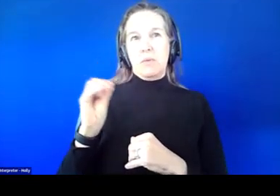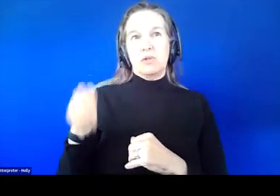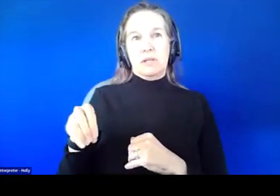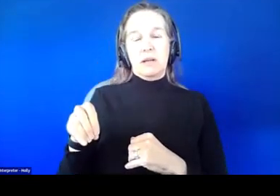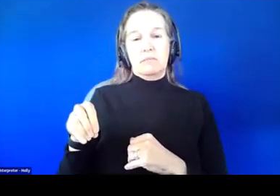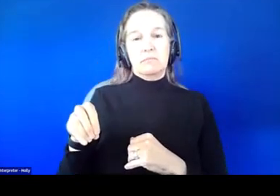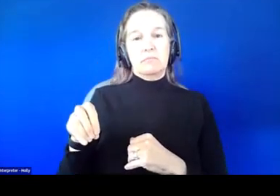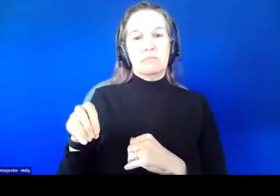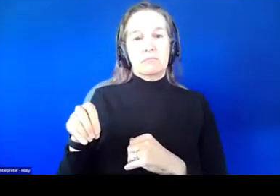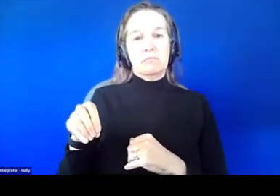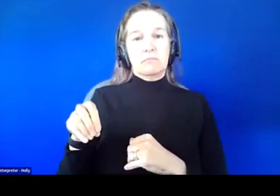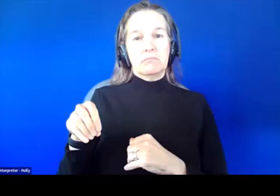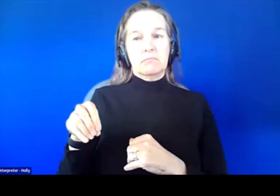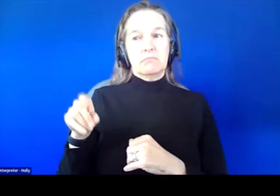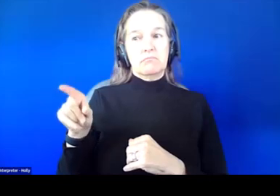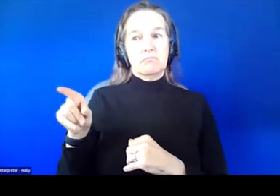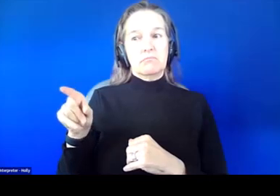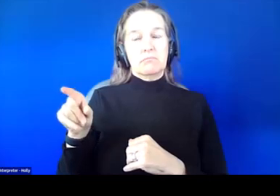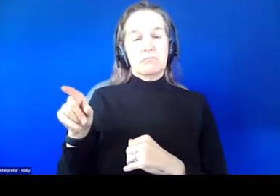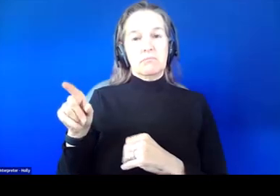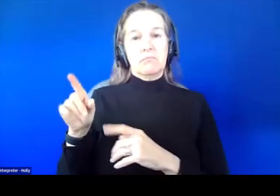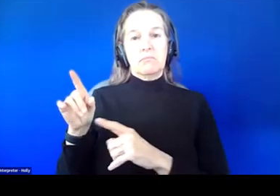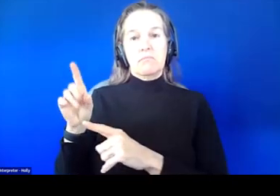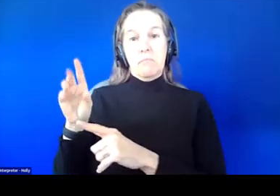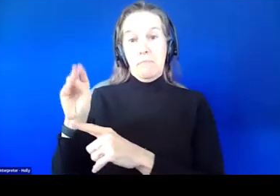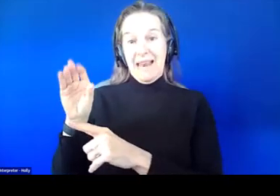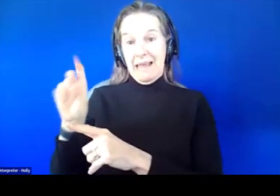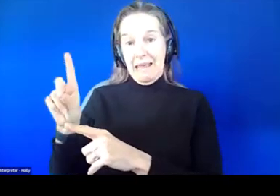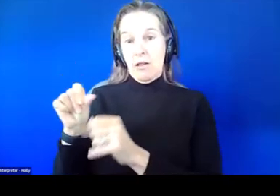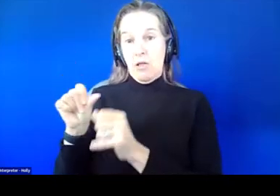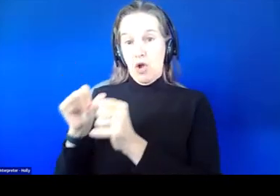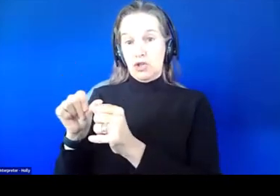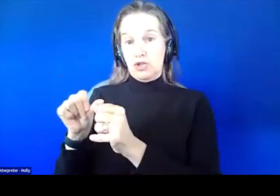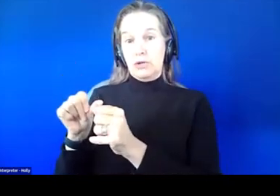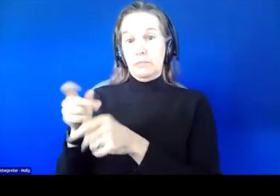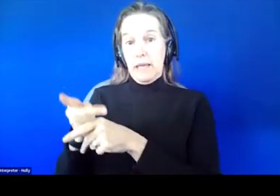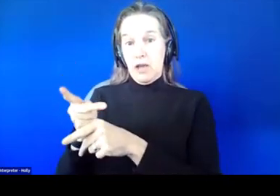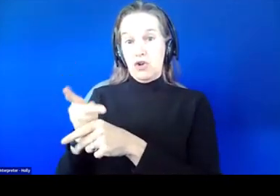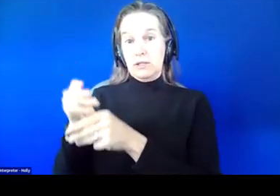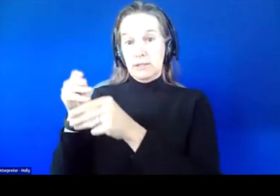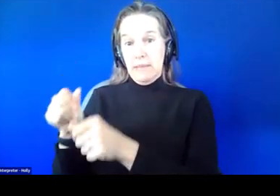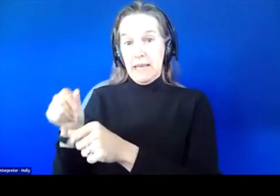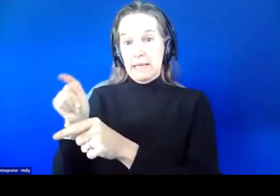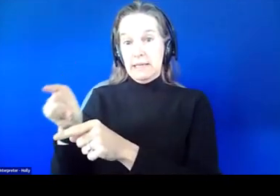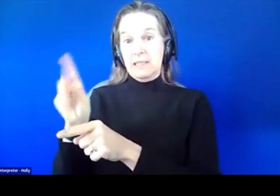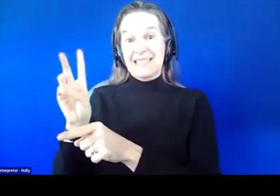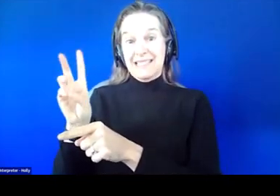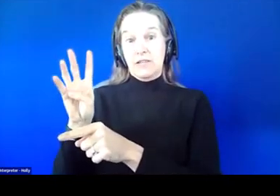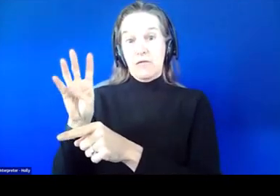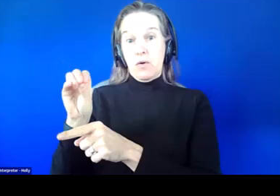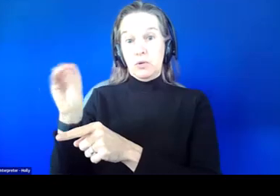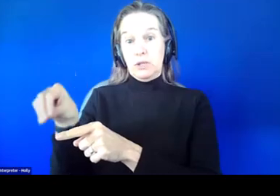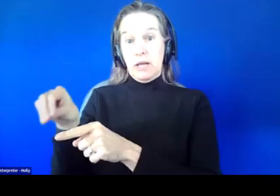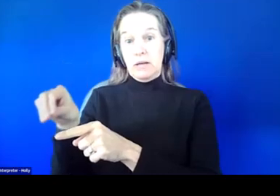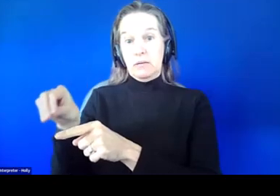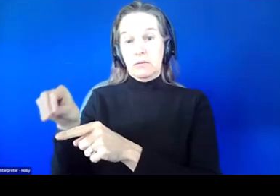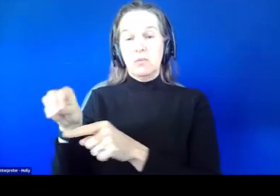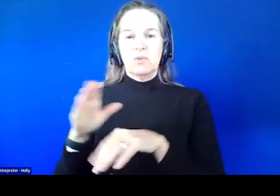Medicaid long-term care spending was on HCBS in 2023.